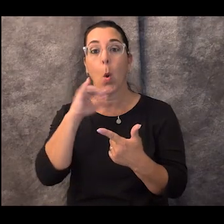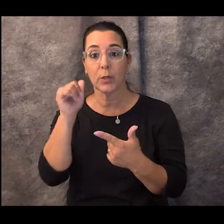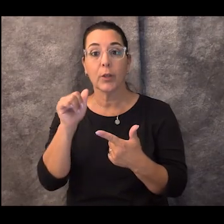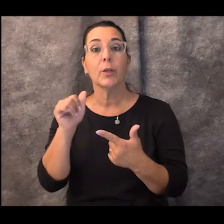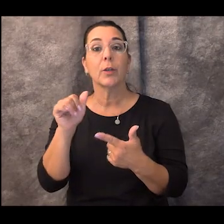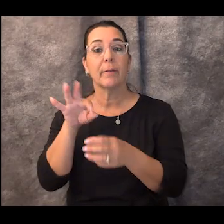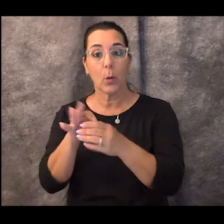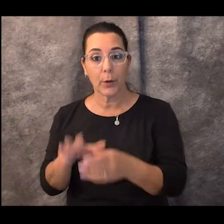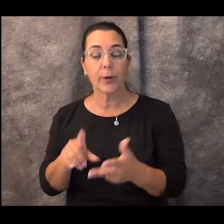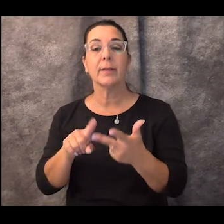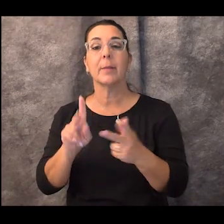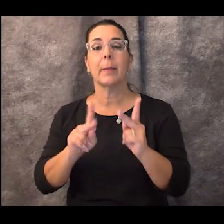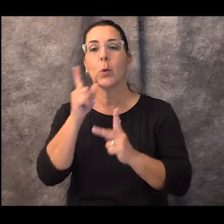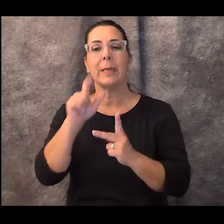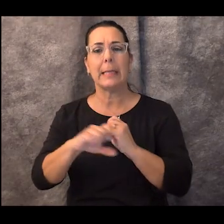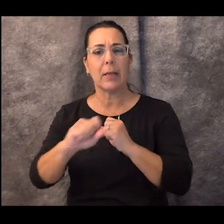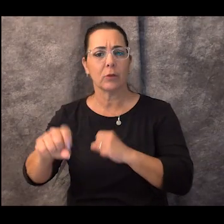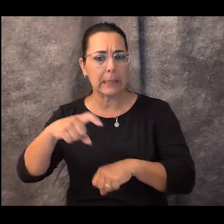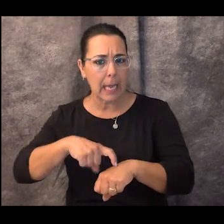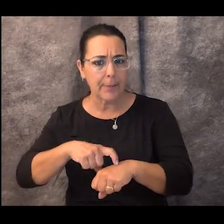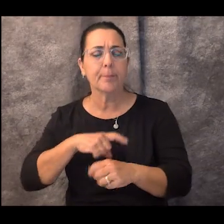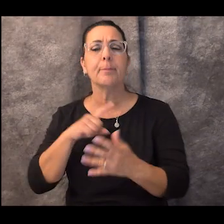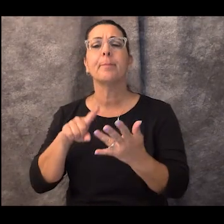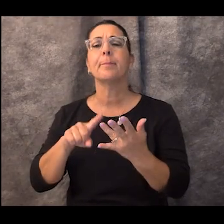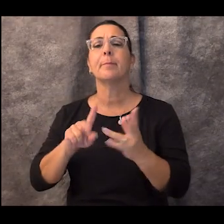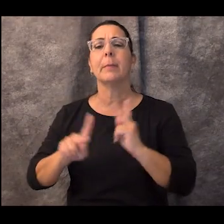who might need a little bit more time or need a little bit more access?